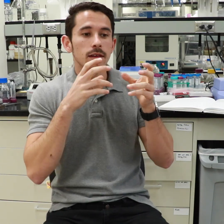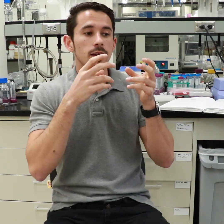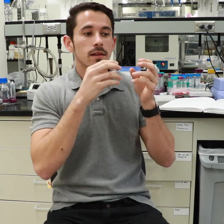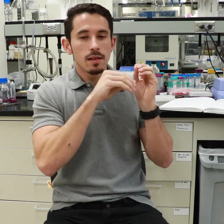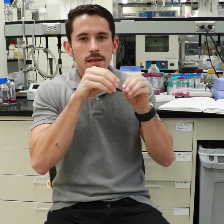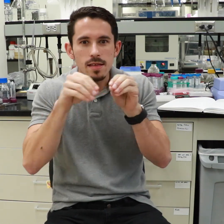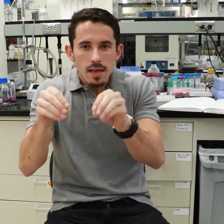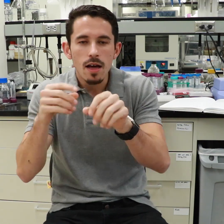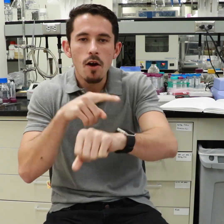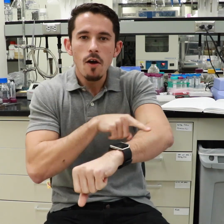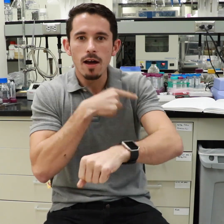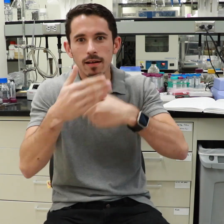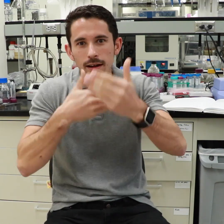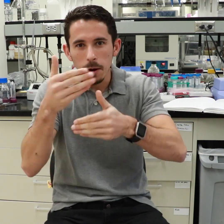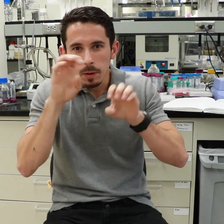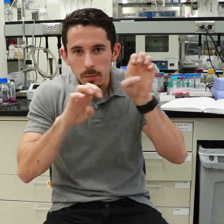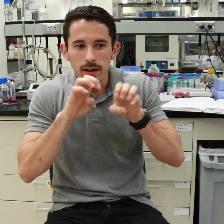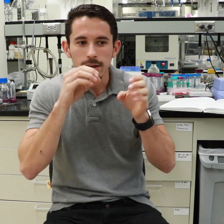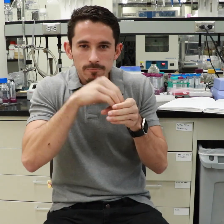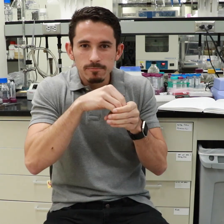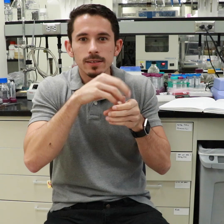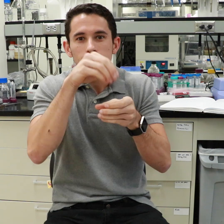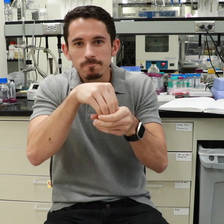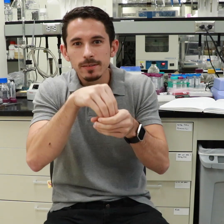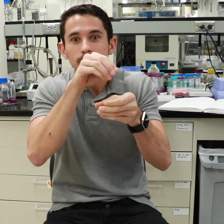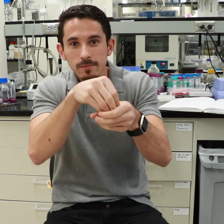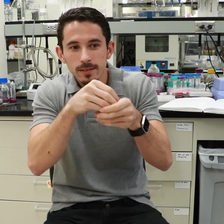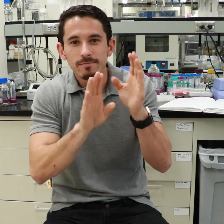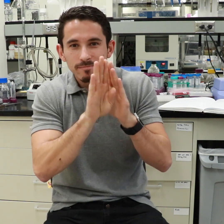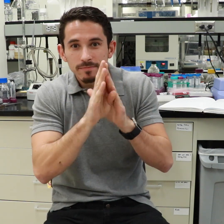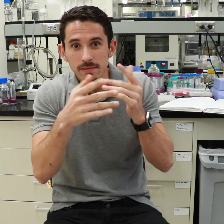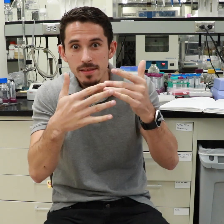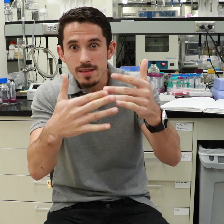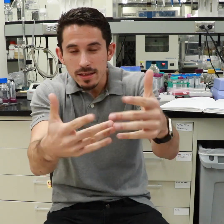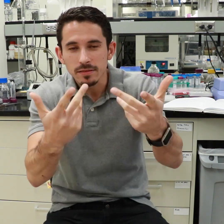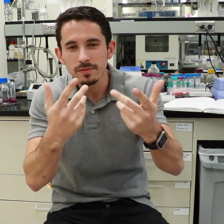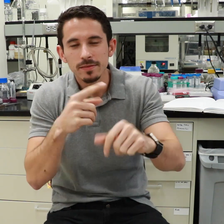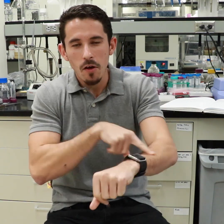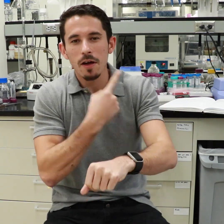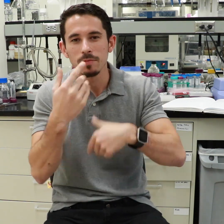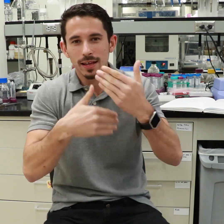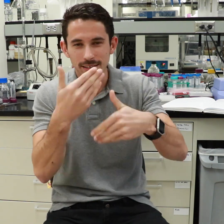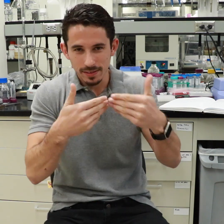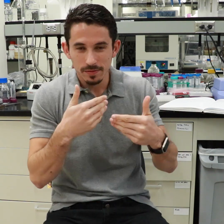and do a long term experiment with implementation. It’s an intense process!